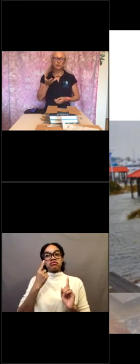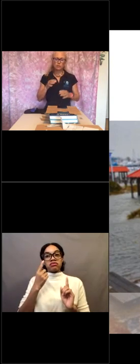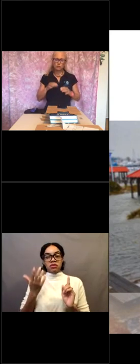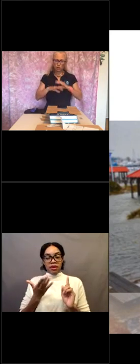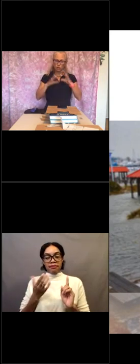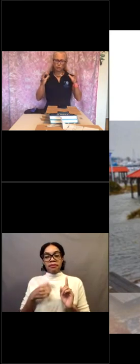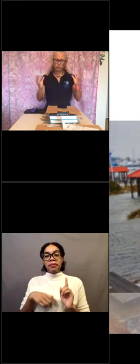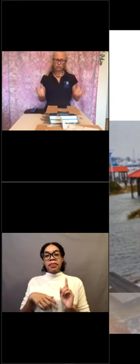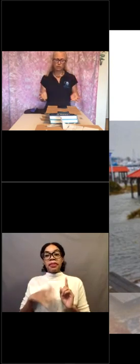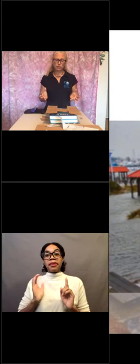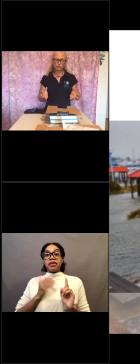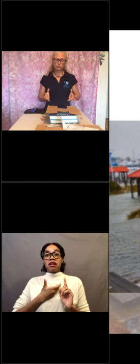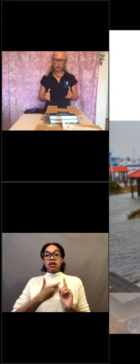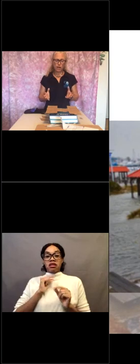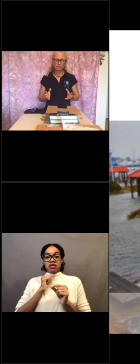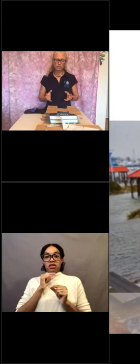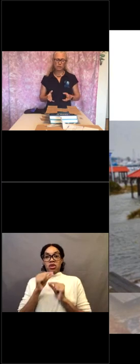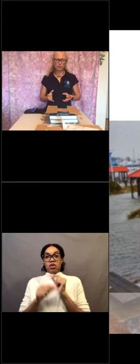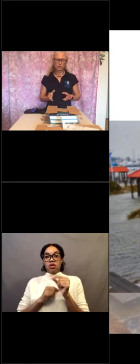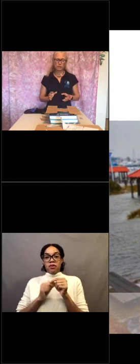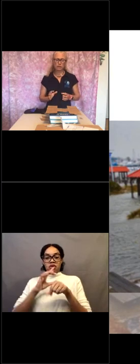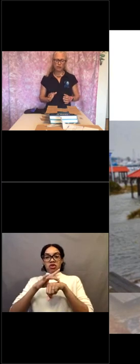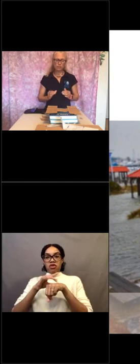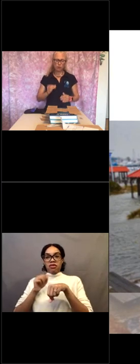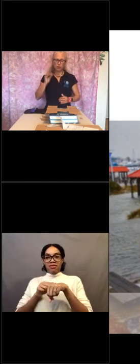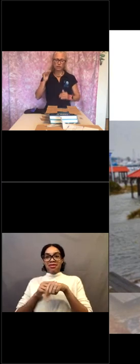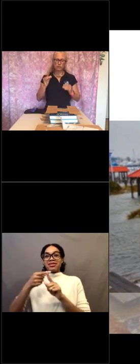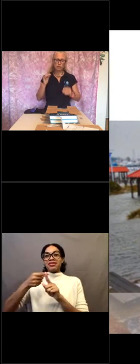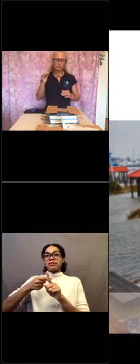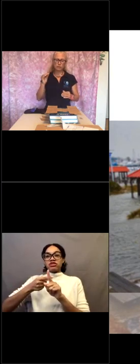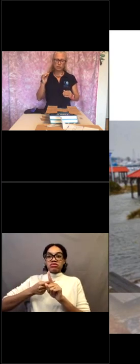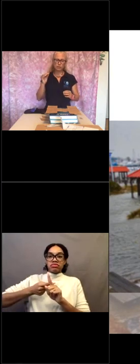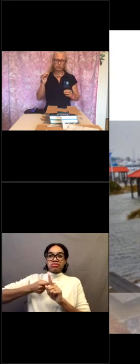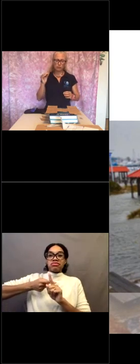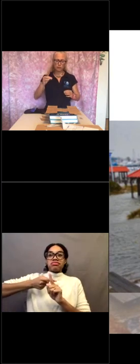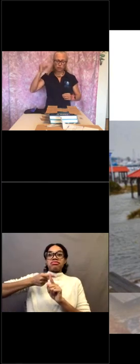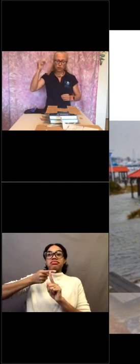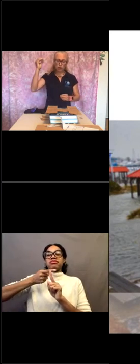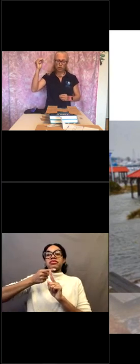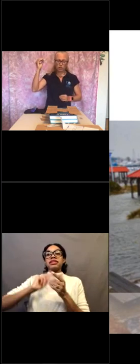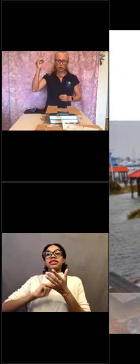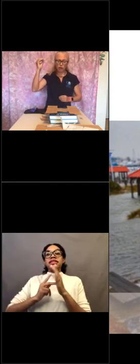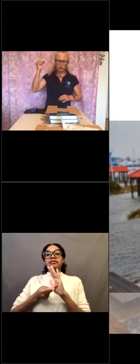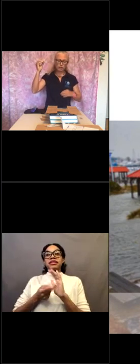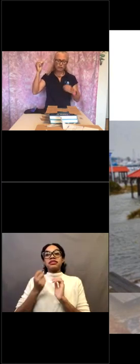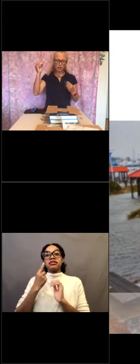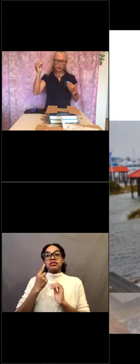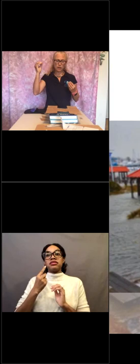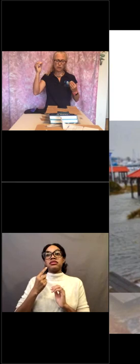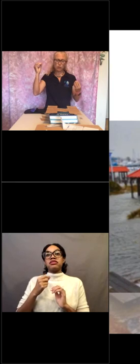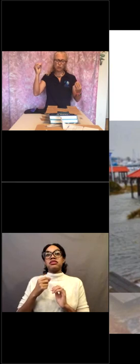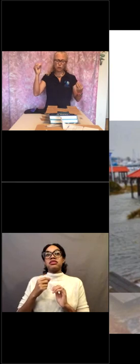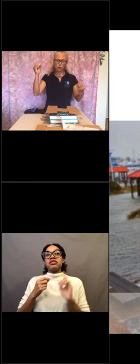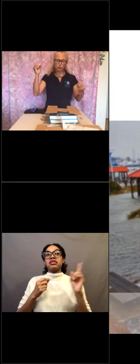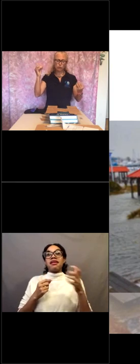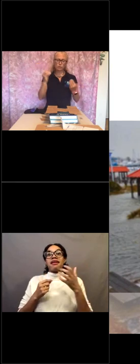or global temperatures rise, that we get more difference between the there's a hotter or hot and then the cold cold